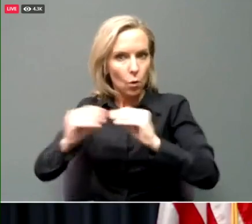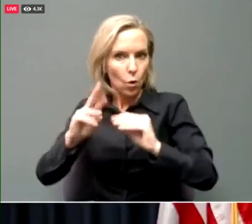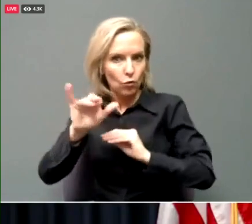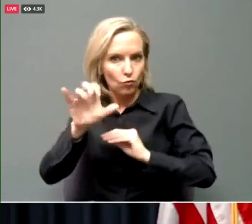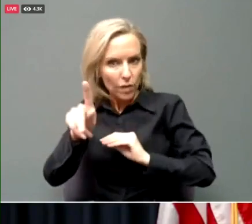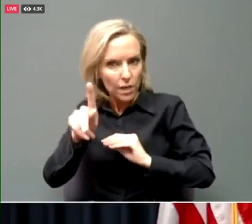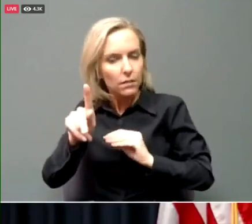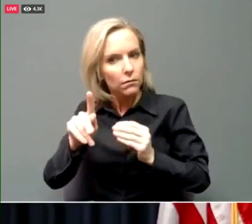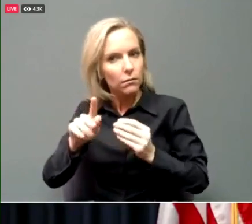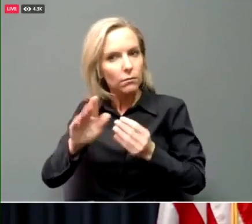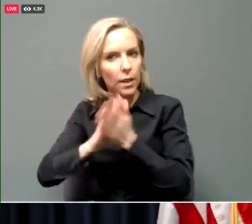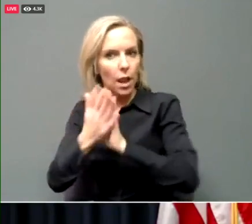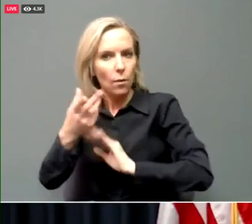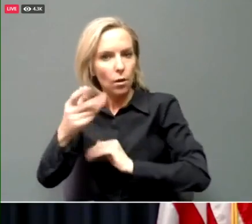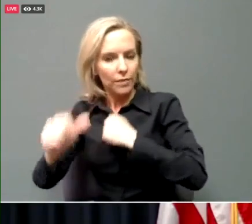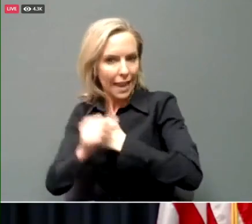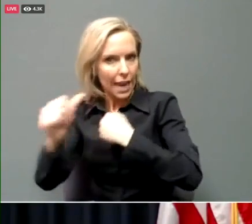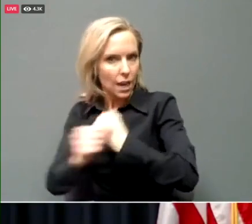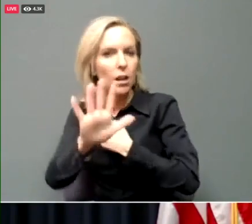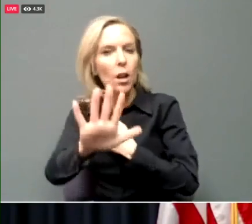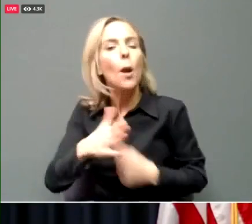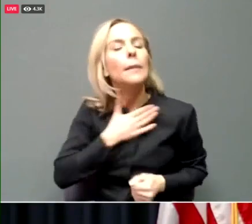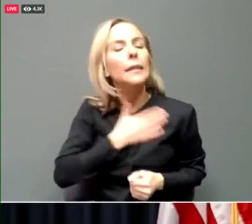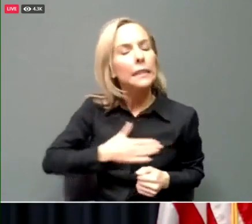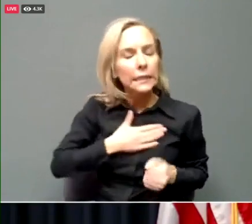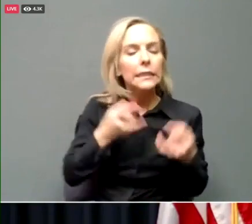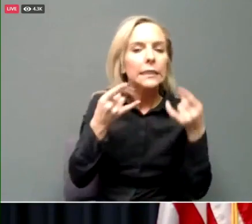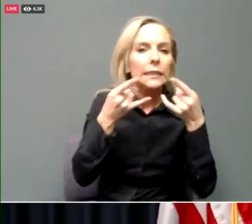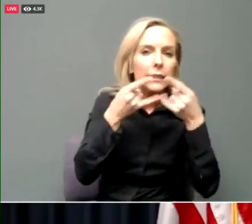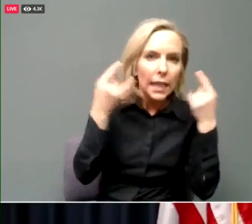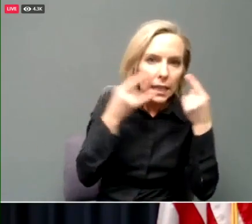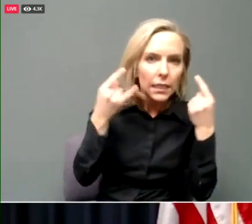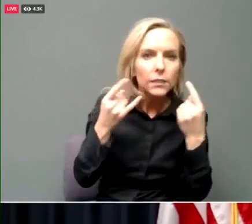please, where your mask watch your distance, wash your hands and stay home.